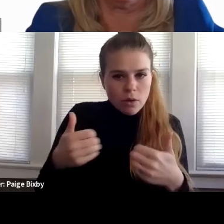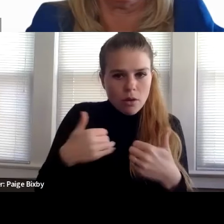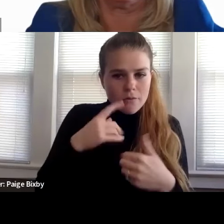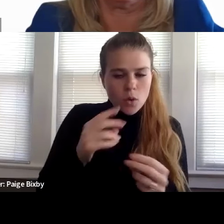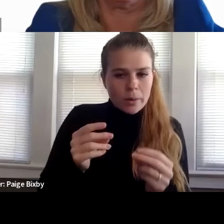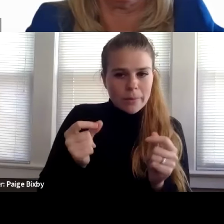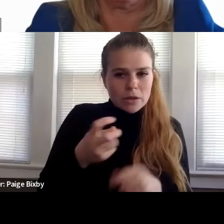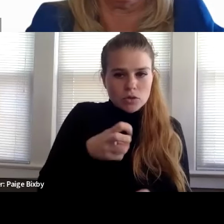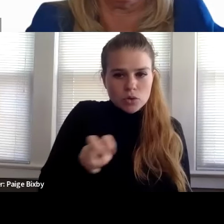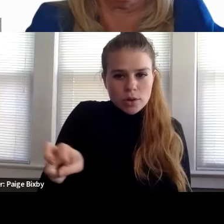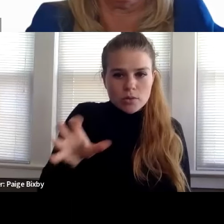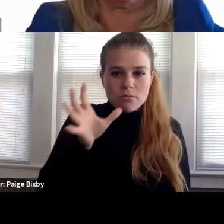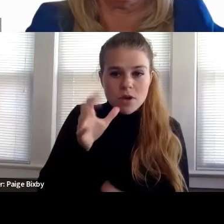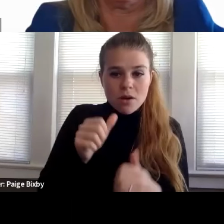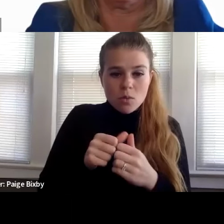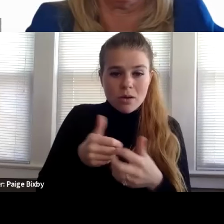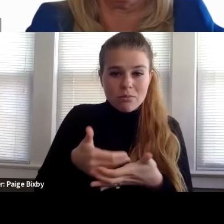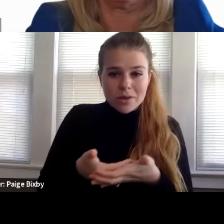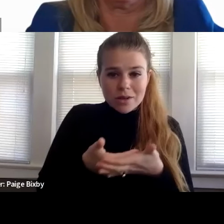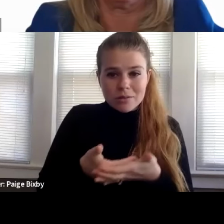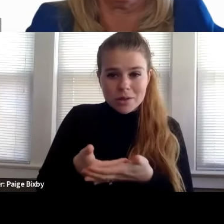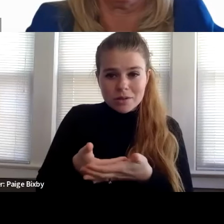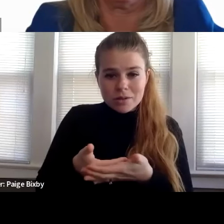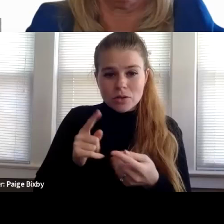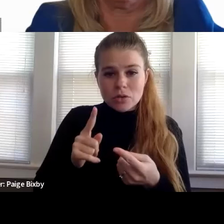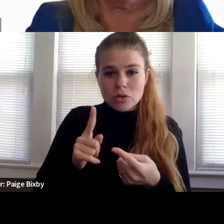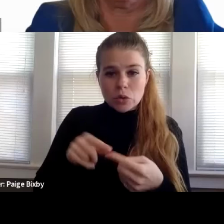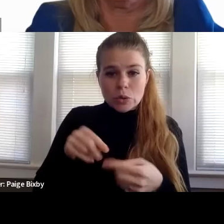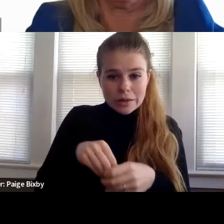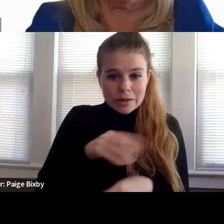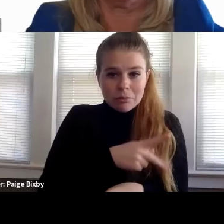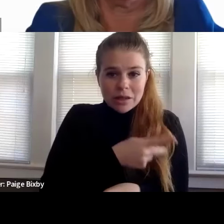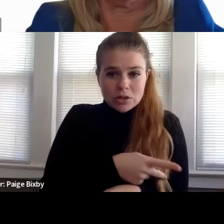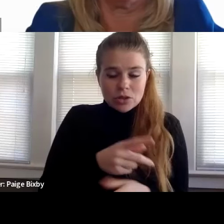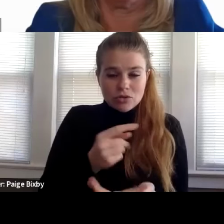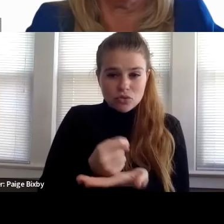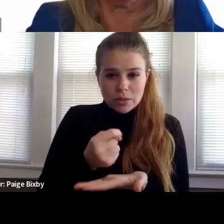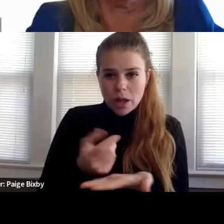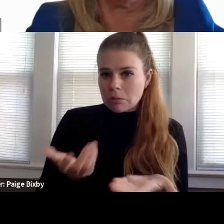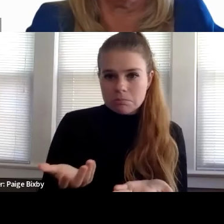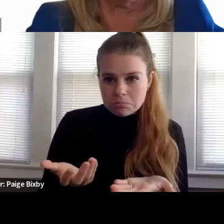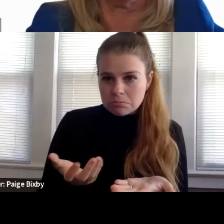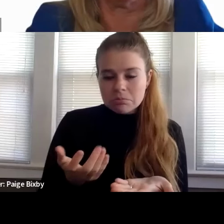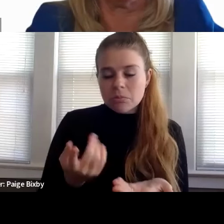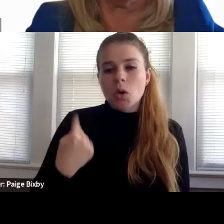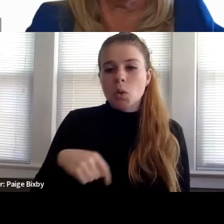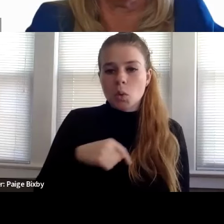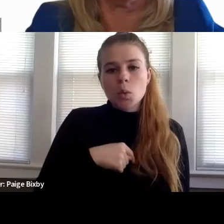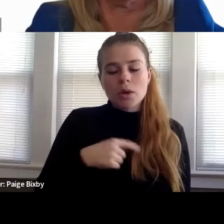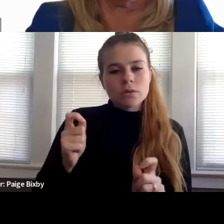of mothers with newborns to inpatient treatment to long-term treatment? We have shifted over the years in a lot of practices,